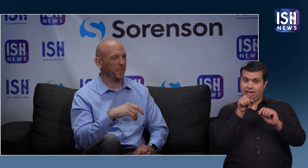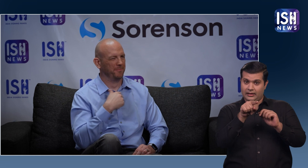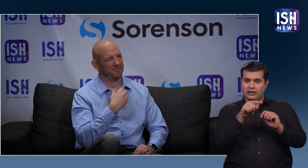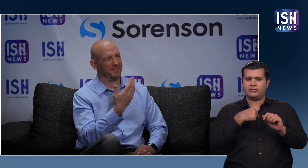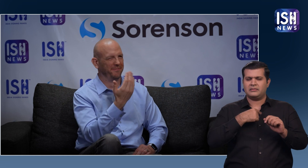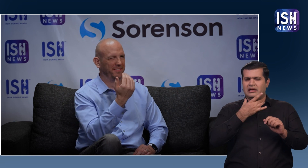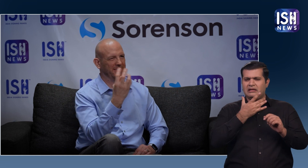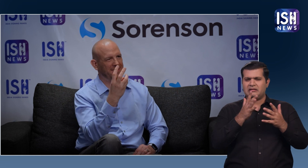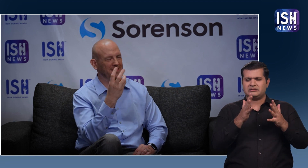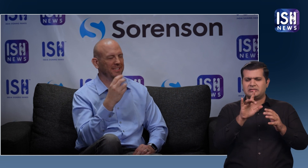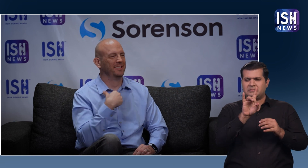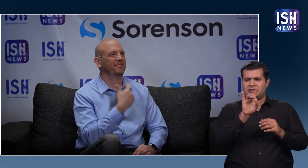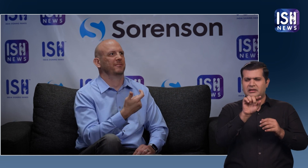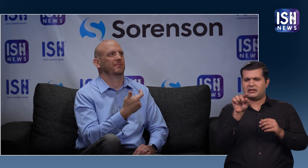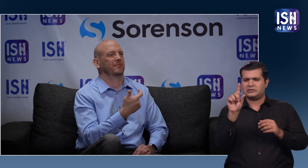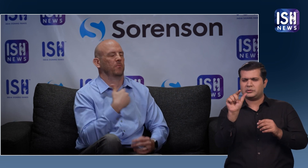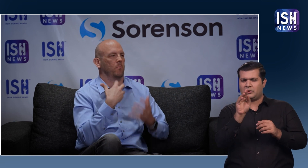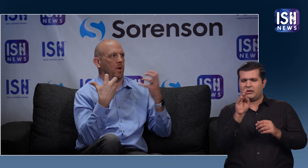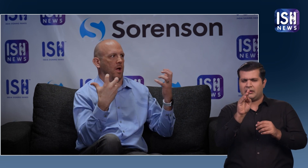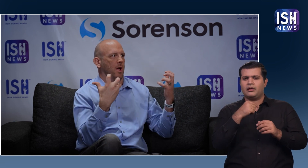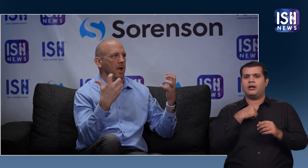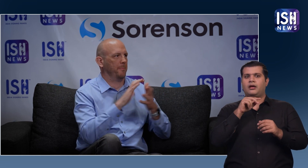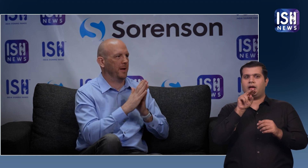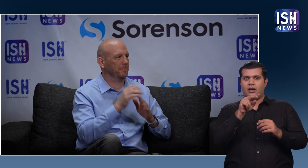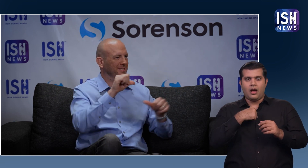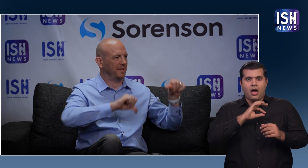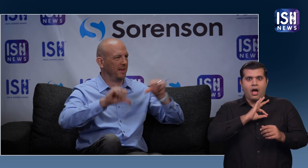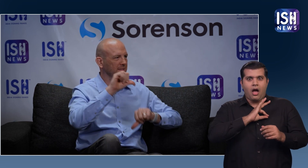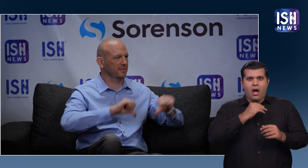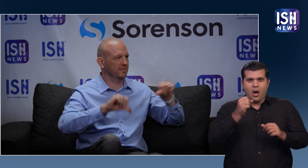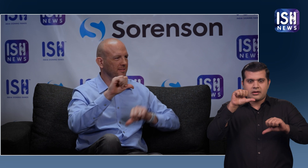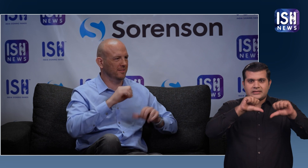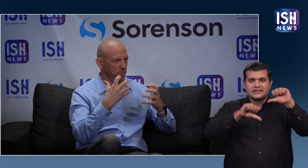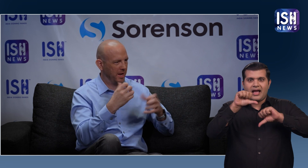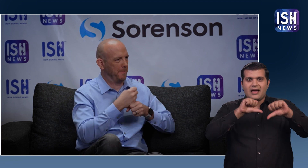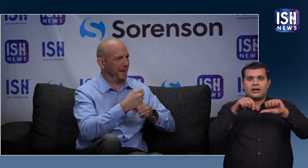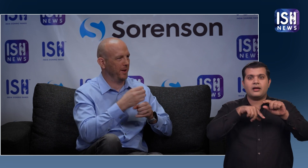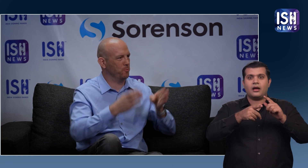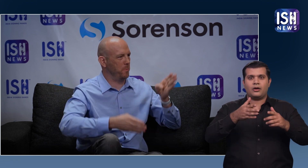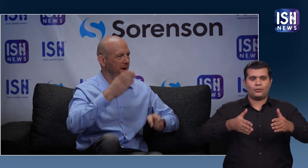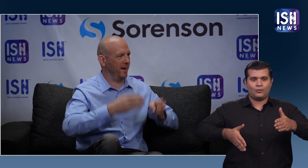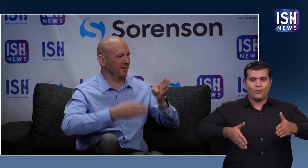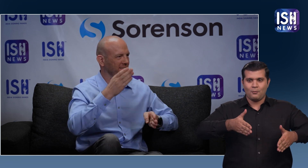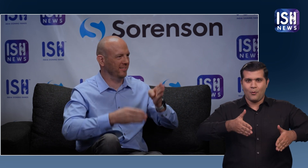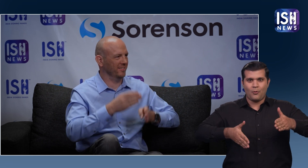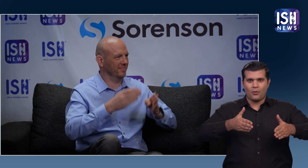When I was 15 or 16 years old, I became very interested in becoming a scientist and making robots.